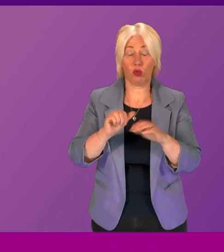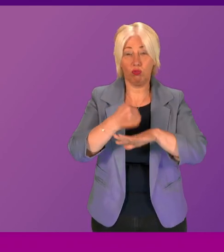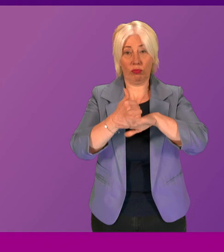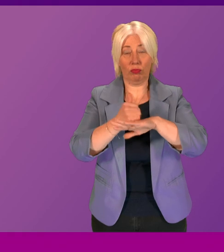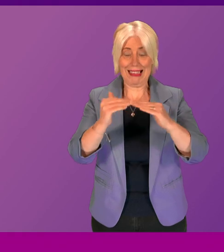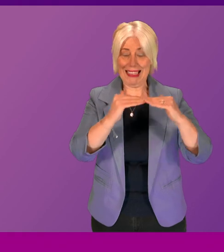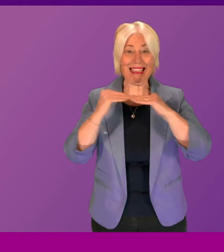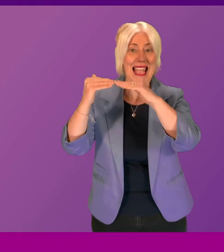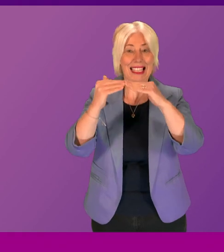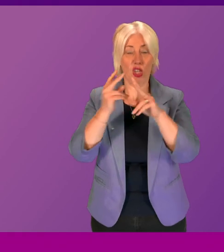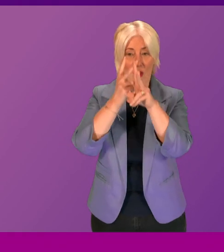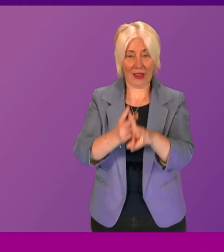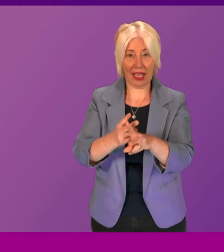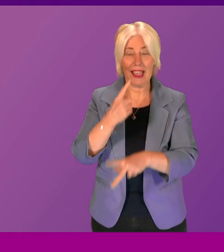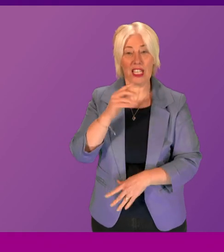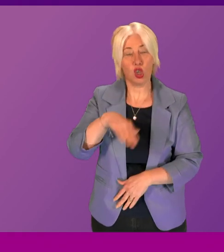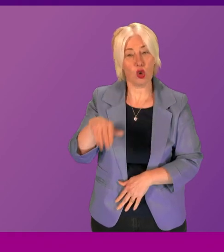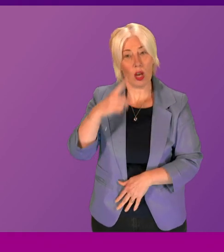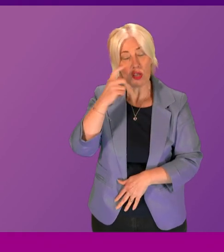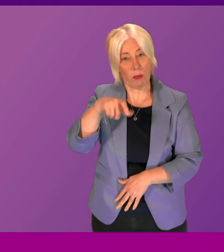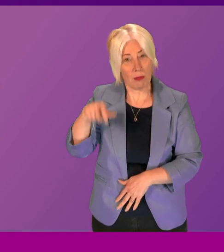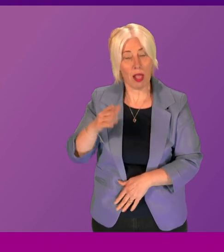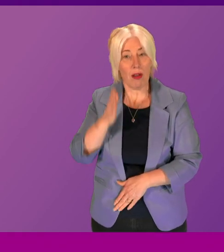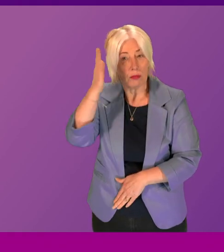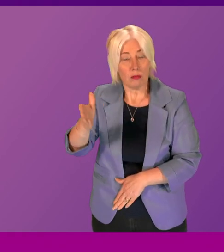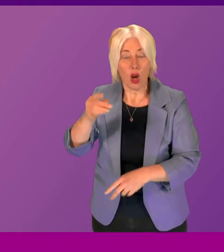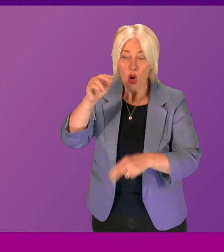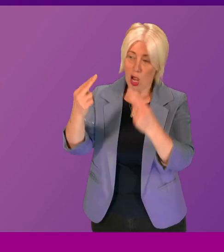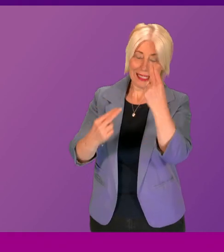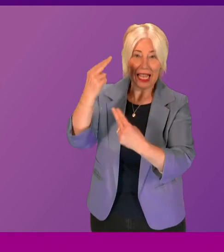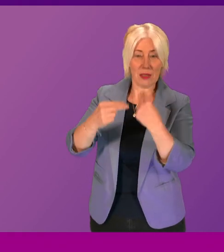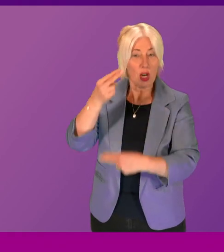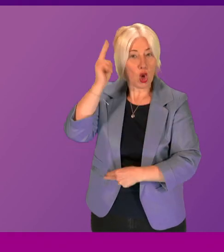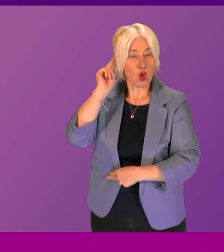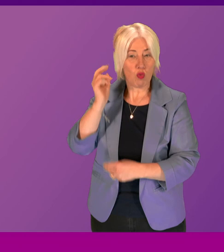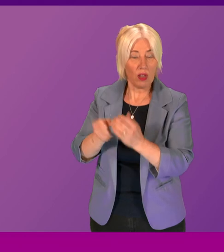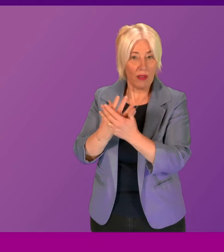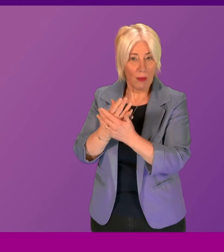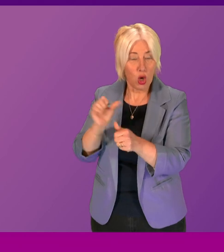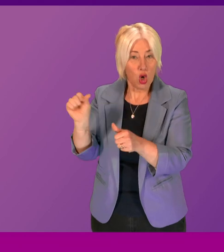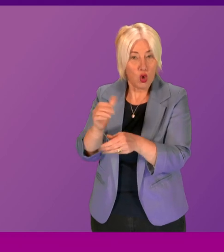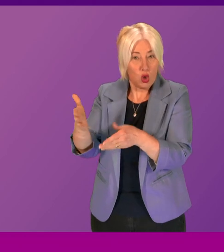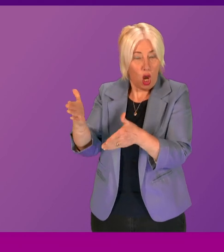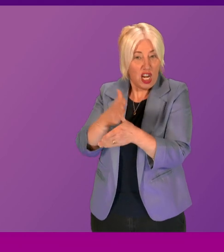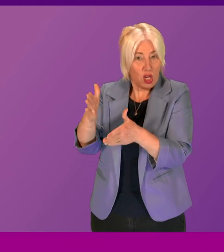That standard says that children and young people who are referred for a neurodevelopmental assessment should have an initial appointment within no more than four weeks.